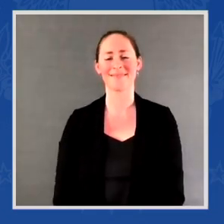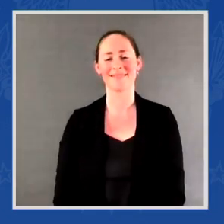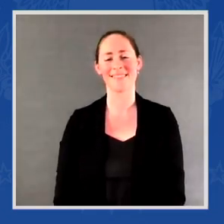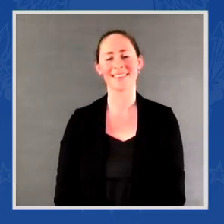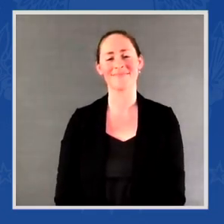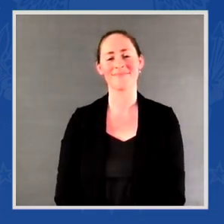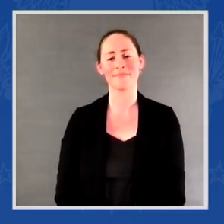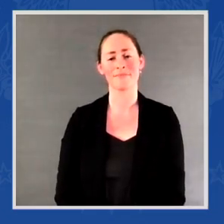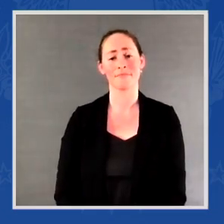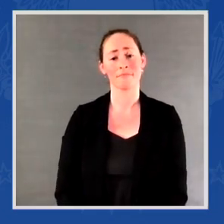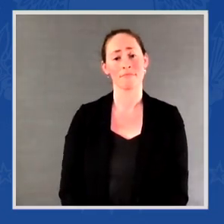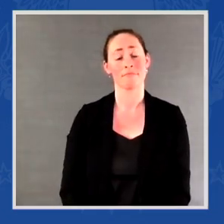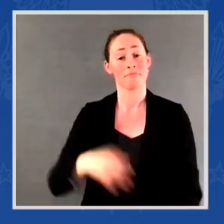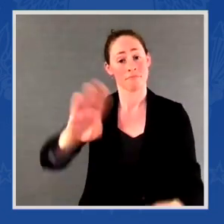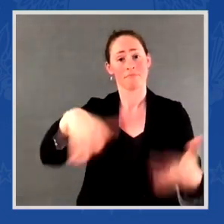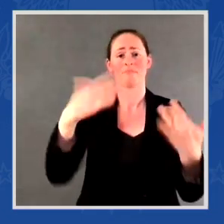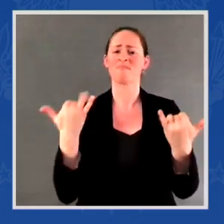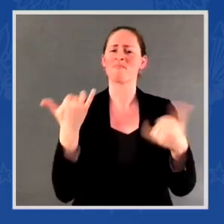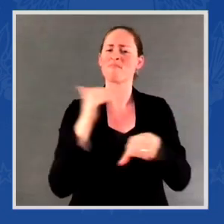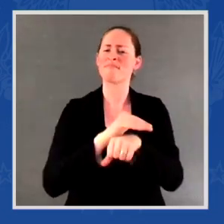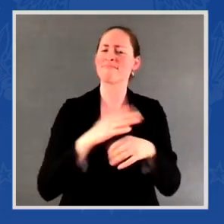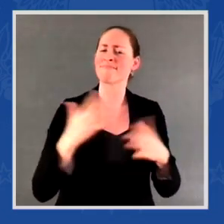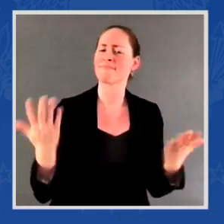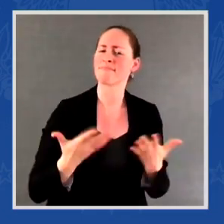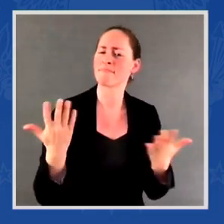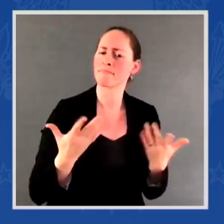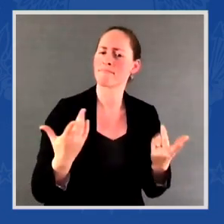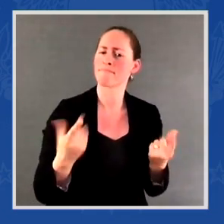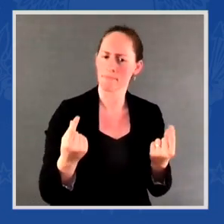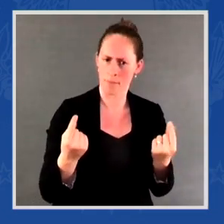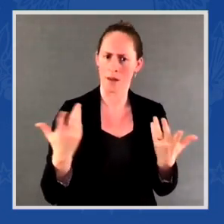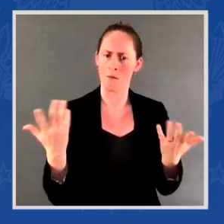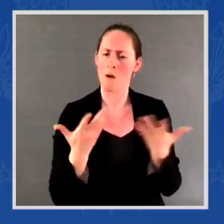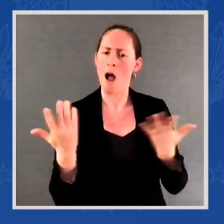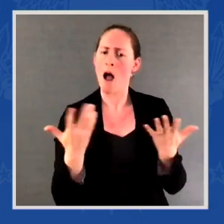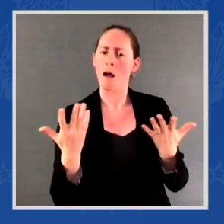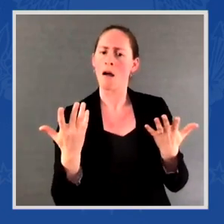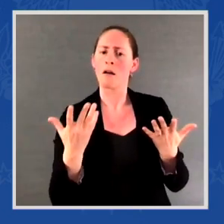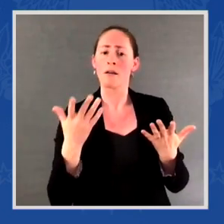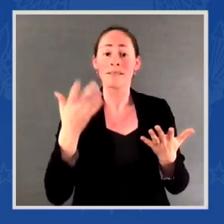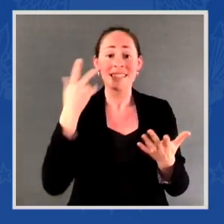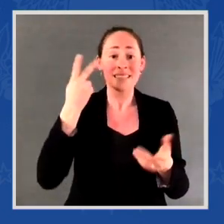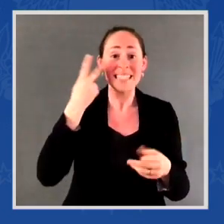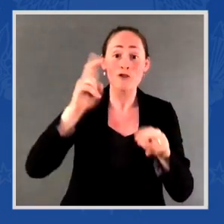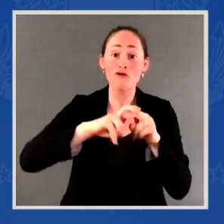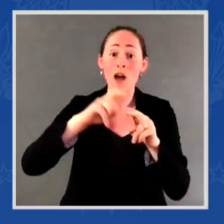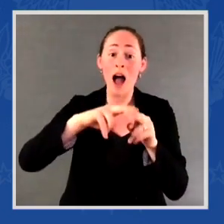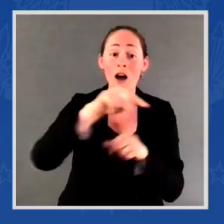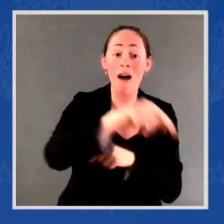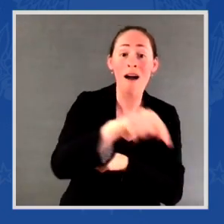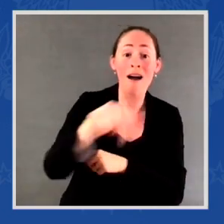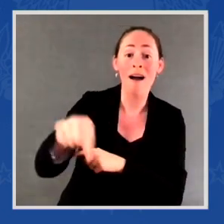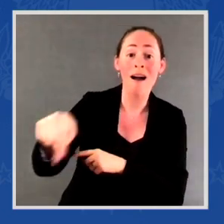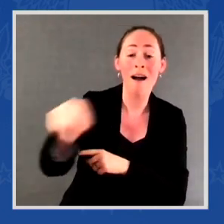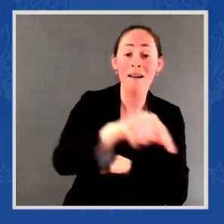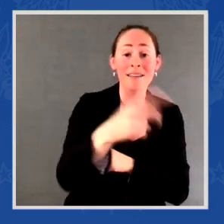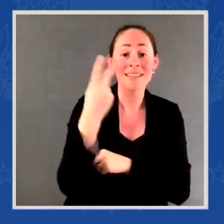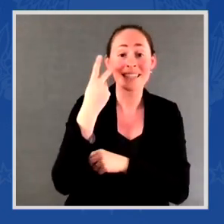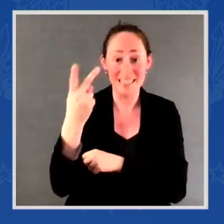with the way you should never start off. Are they -- do you have chairs out there? Well, if you have a chair, sit. Don't stand for me.